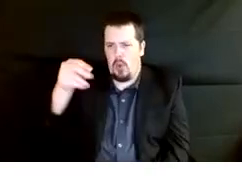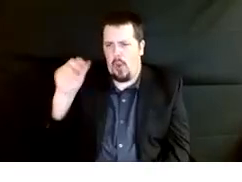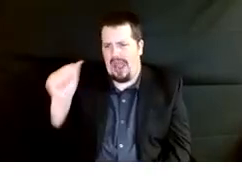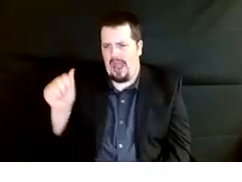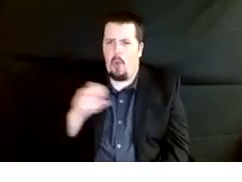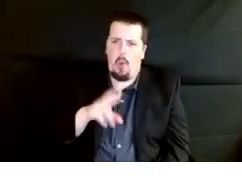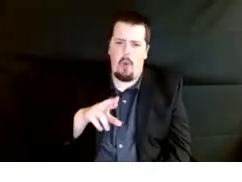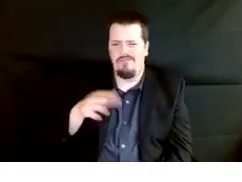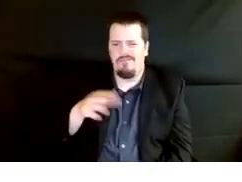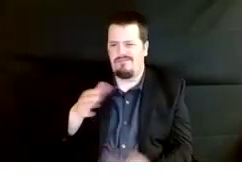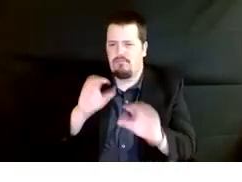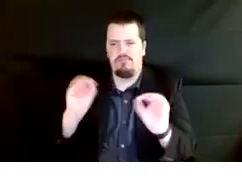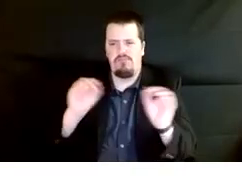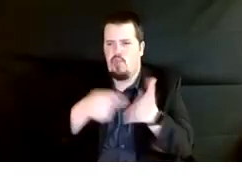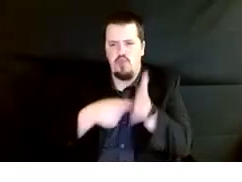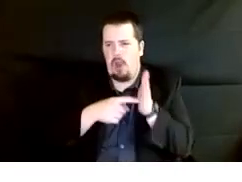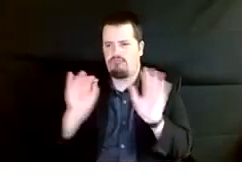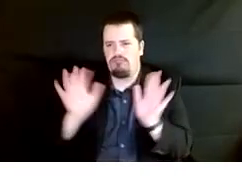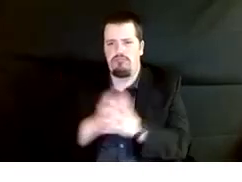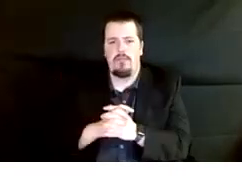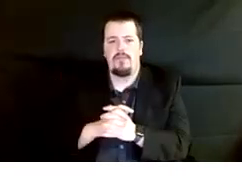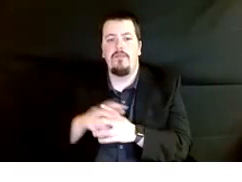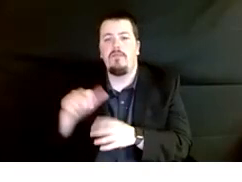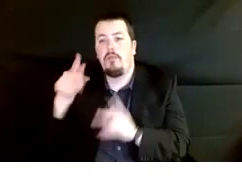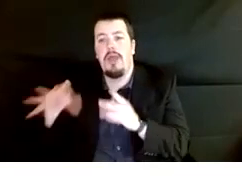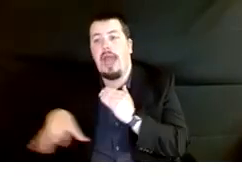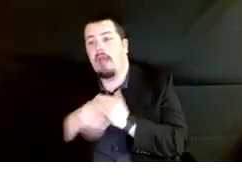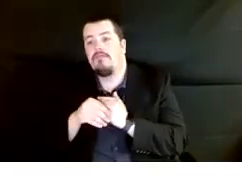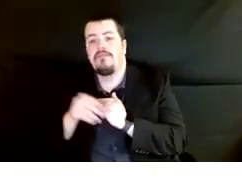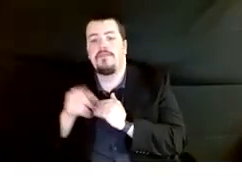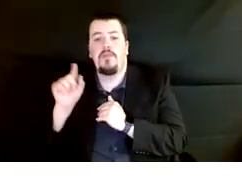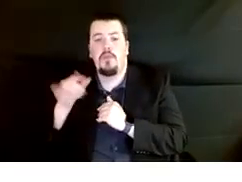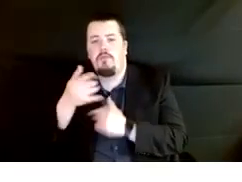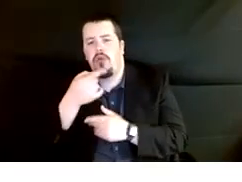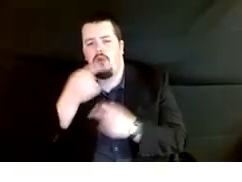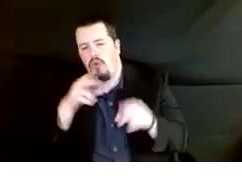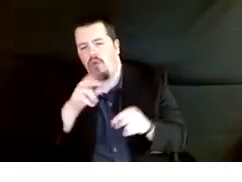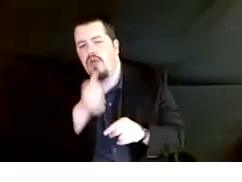anything like that.... I would just add ..and Martie you may or may not agree with this timing if you do